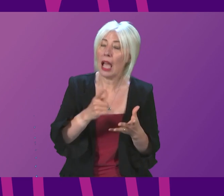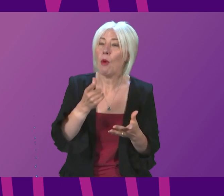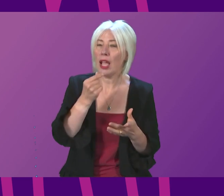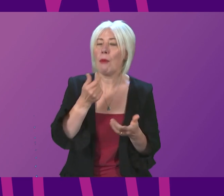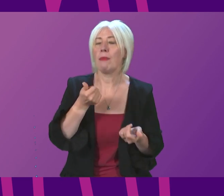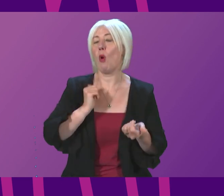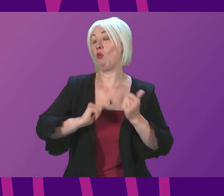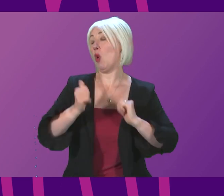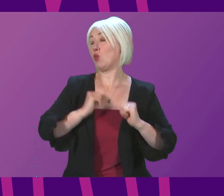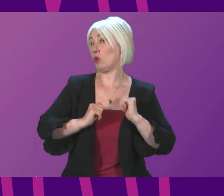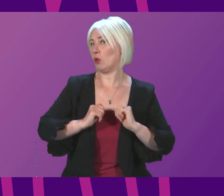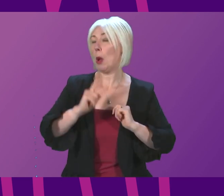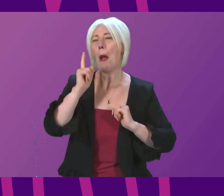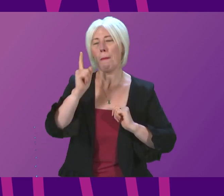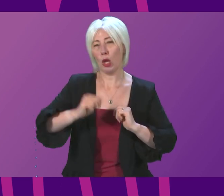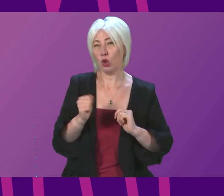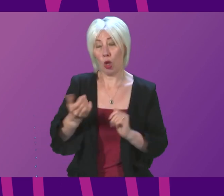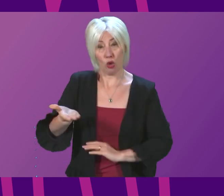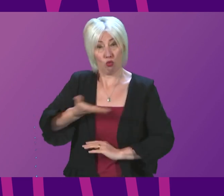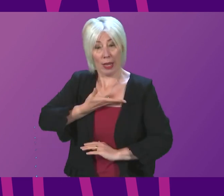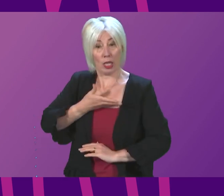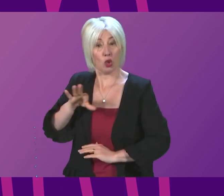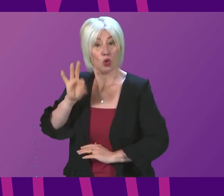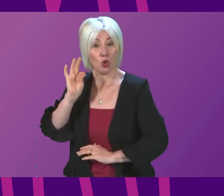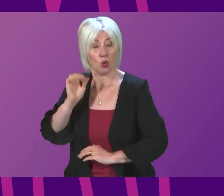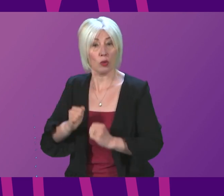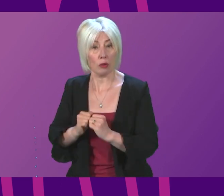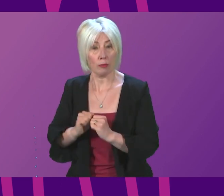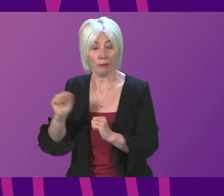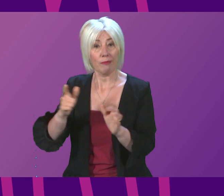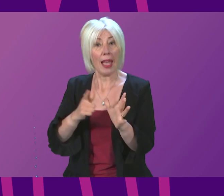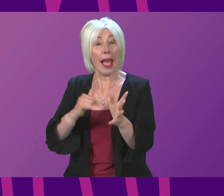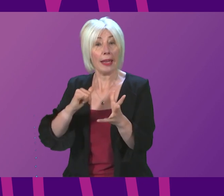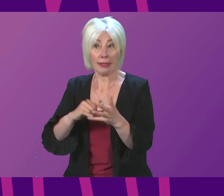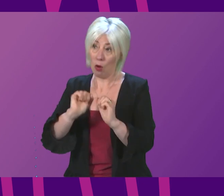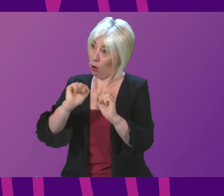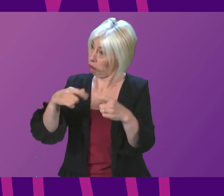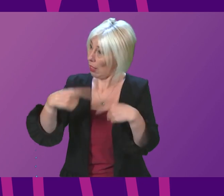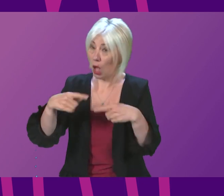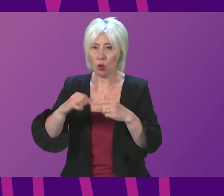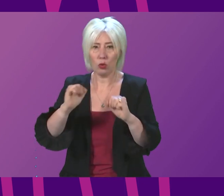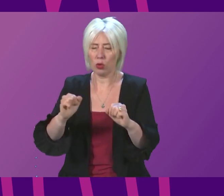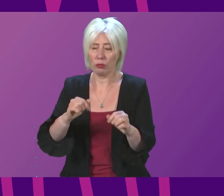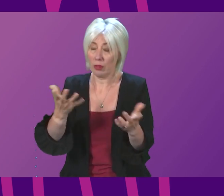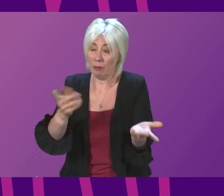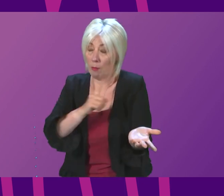On Scotland’s right to choose, Anas Sarwar is entitled—although why he would want to